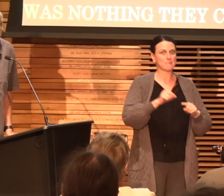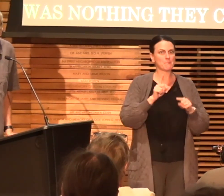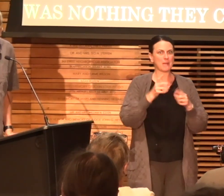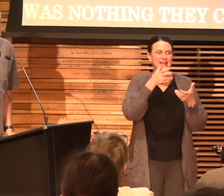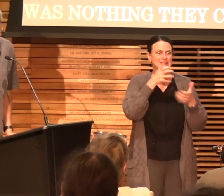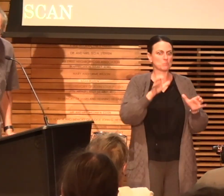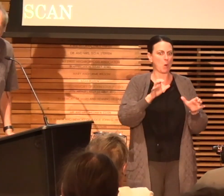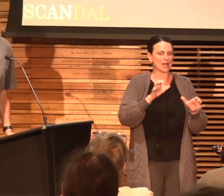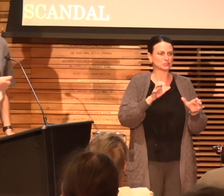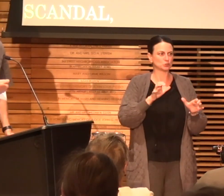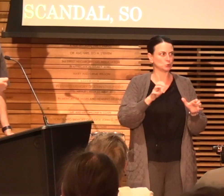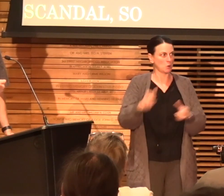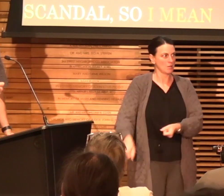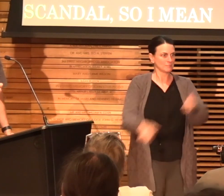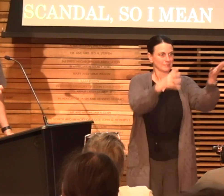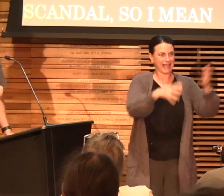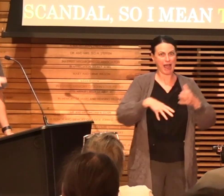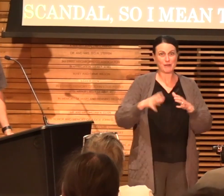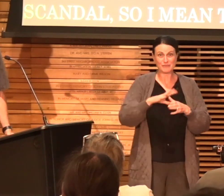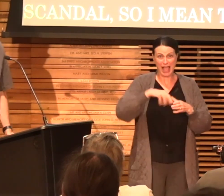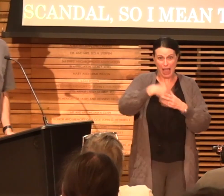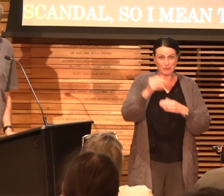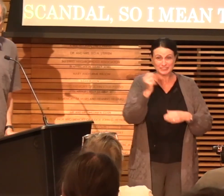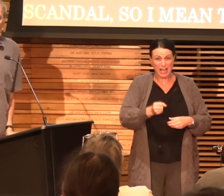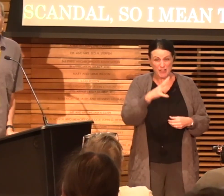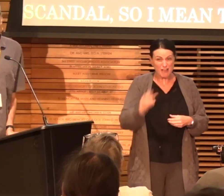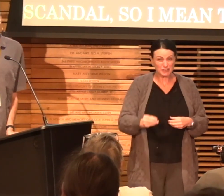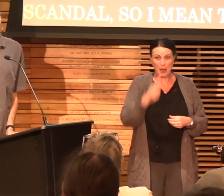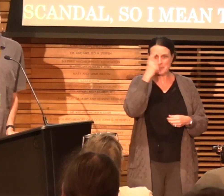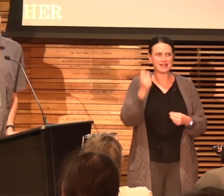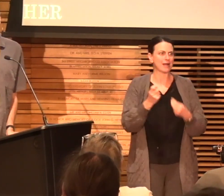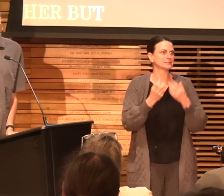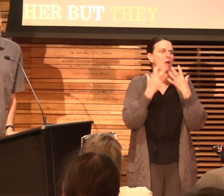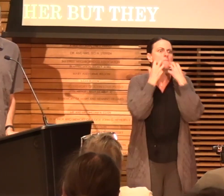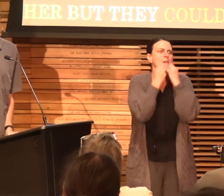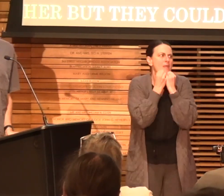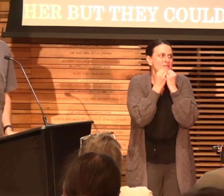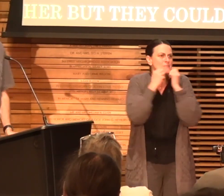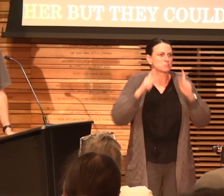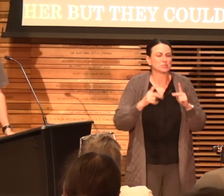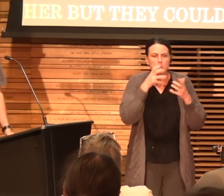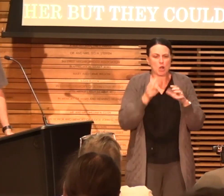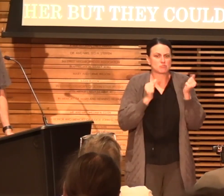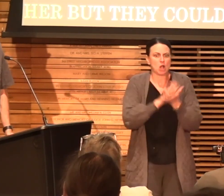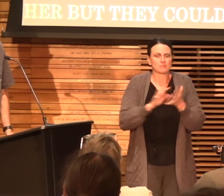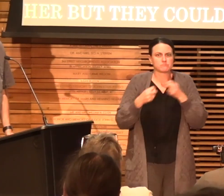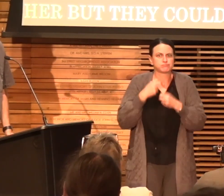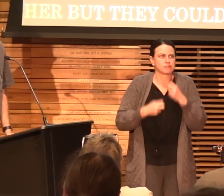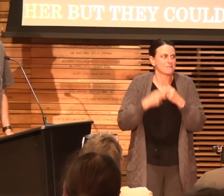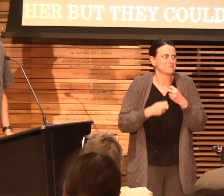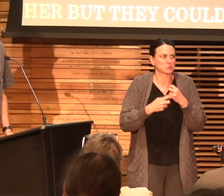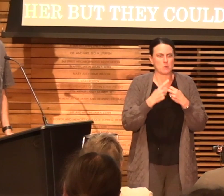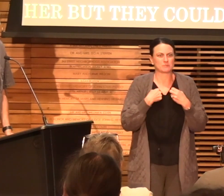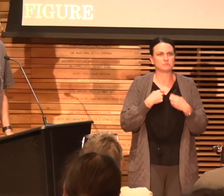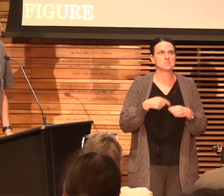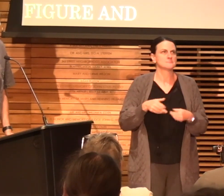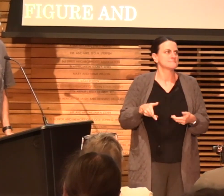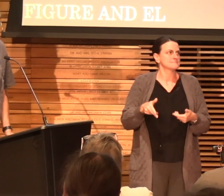So, I mean, they could've deported her, but they couldn't do it. She's too beloved a figure. And Ela tells me that...